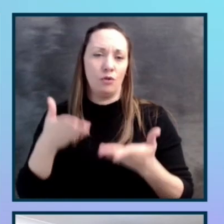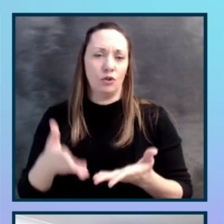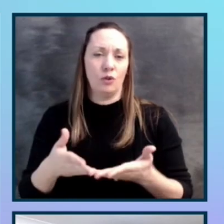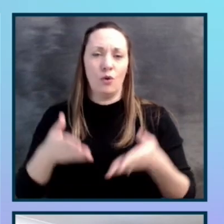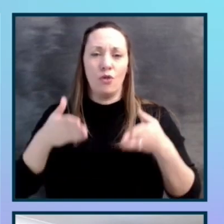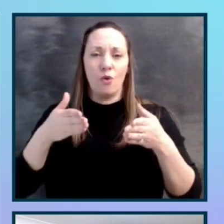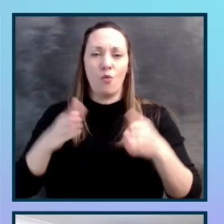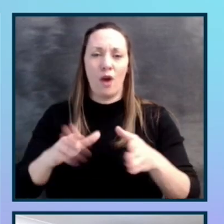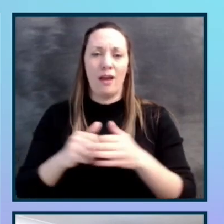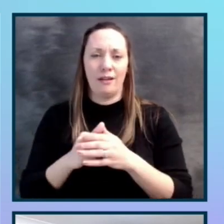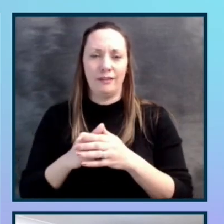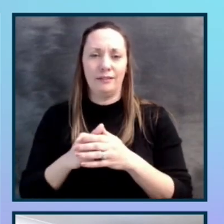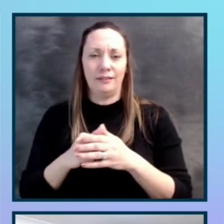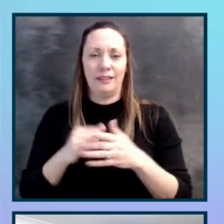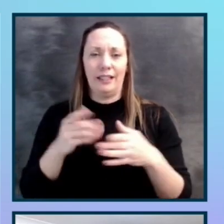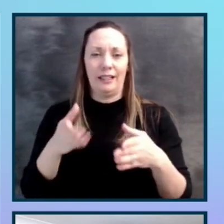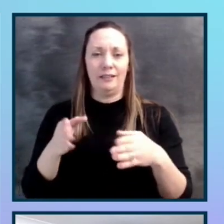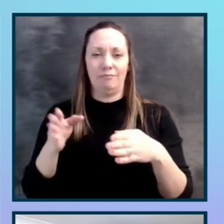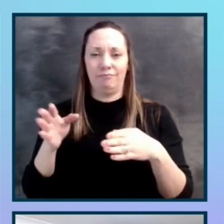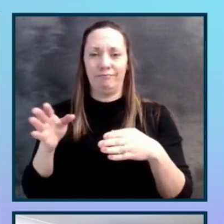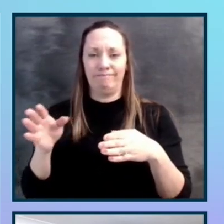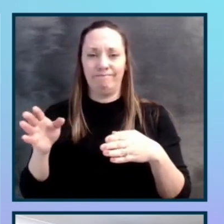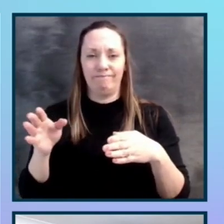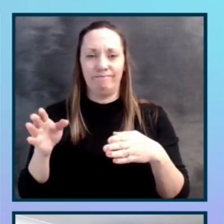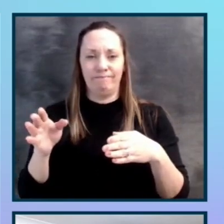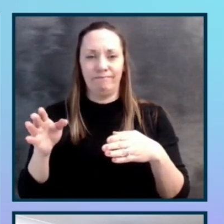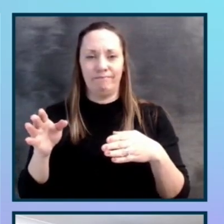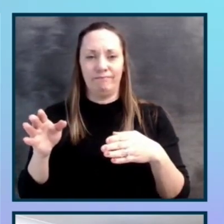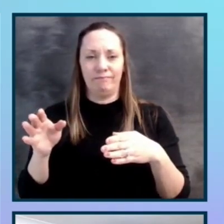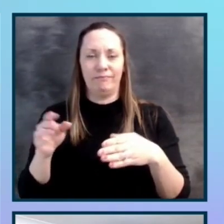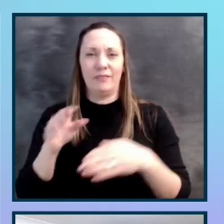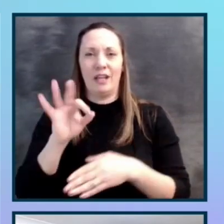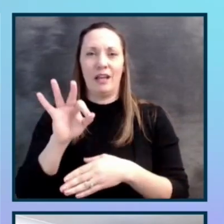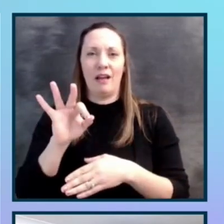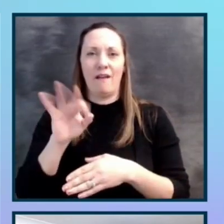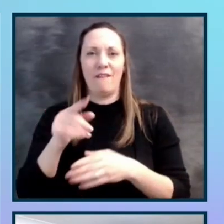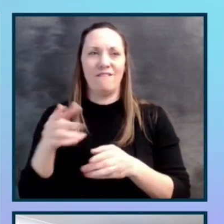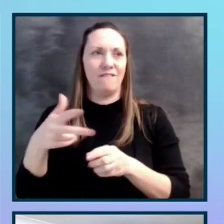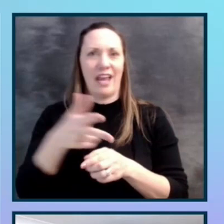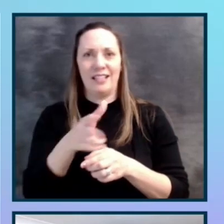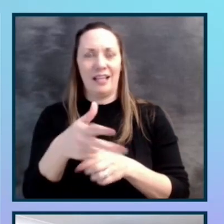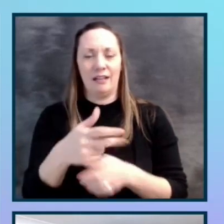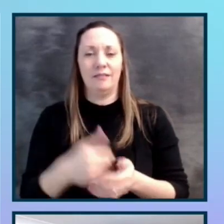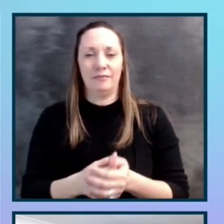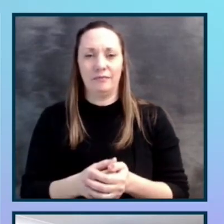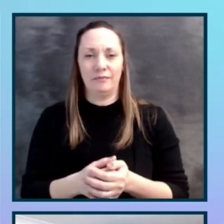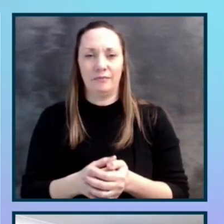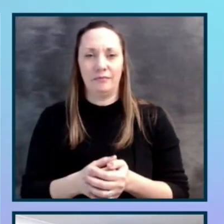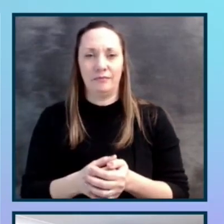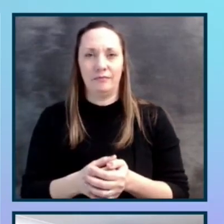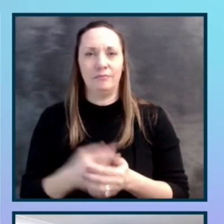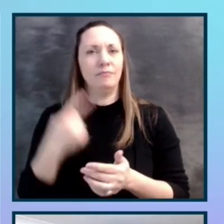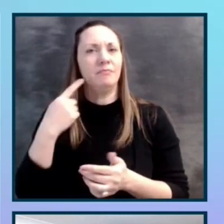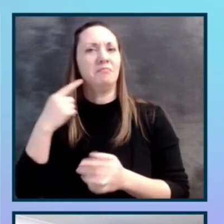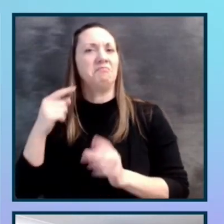and something a little extra as well. Southwest yeah. West northwest. Just checking. West.